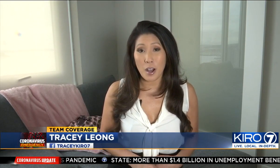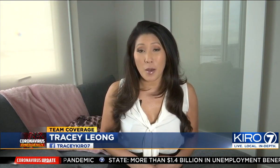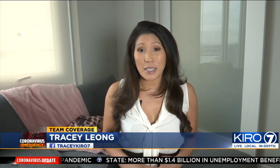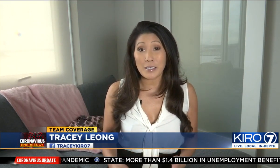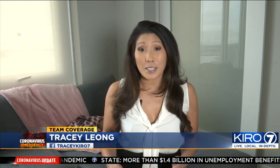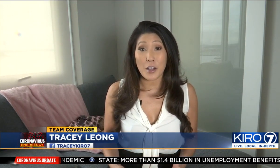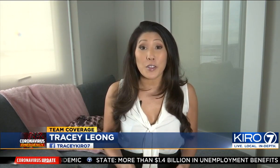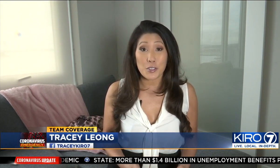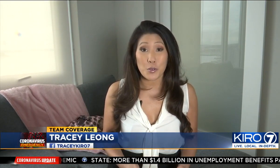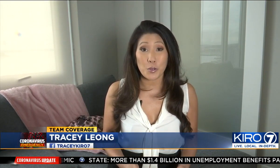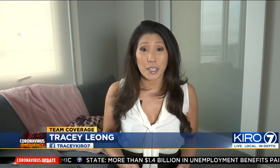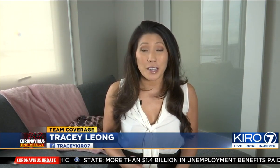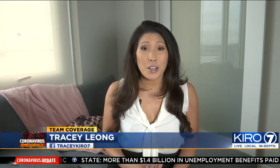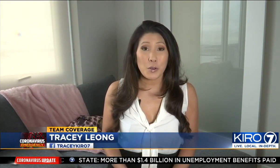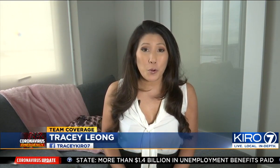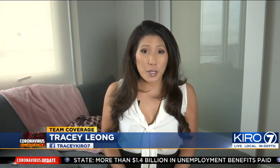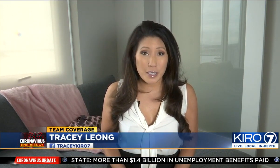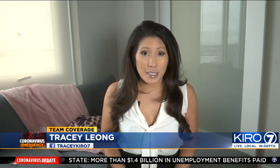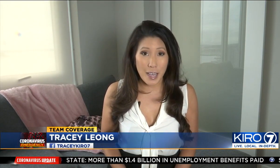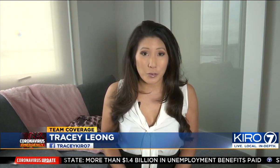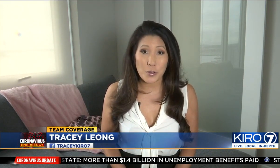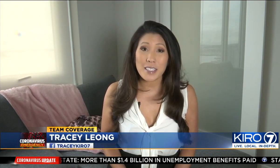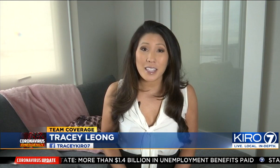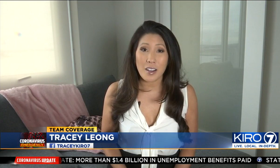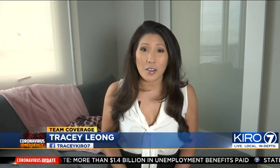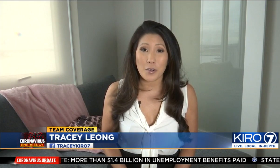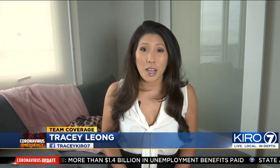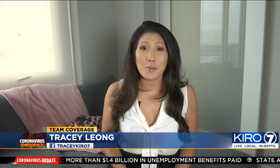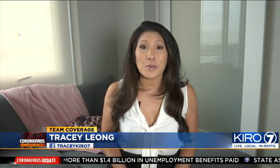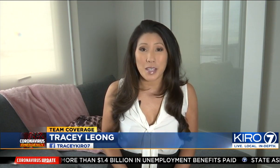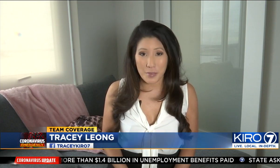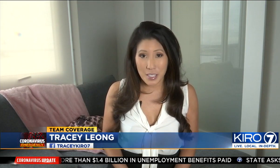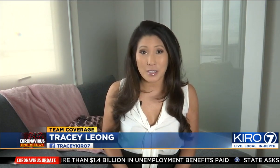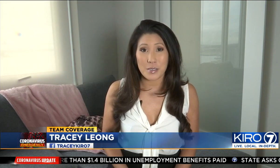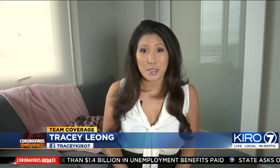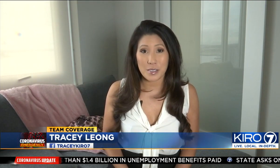INFORMATION HOW YOU CAN DONATE OR MAKE THOSE CLEAR MASKS. FOR THOSE DETAILS, JUST GO TO